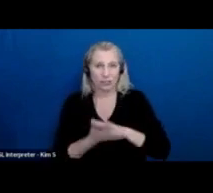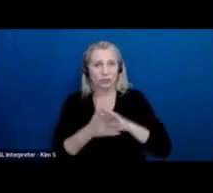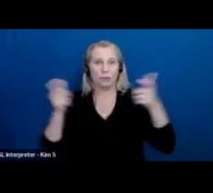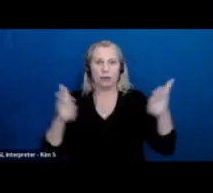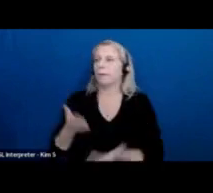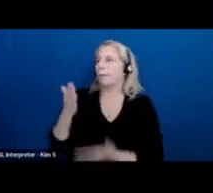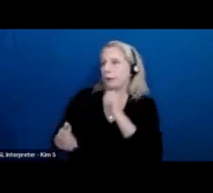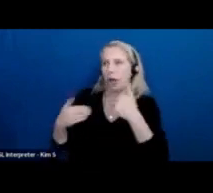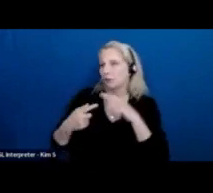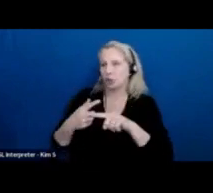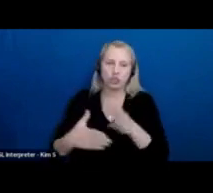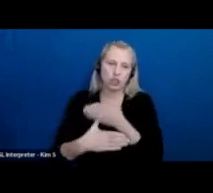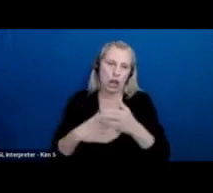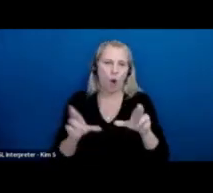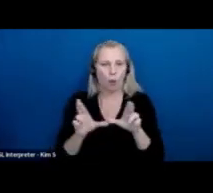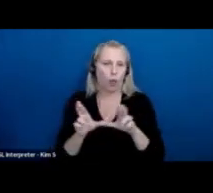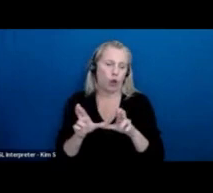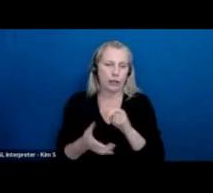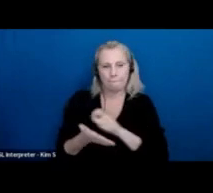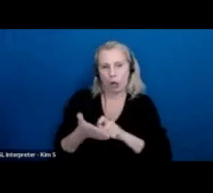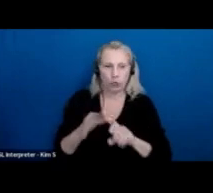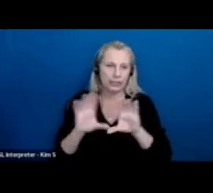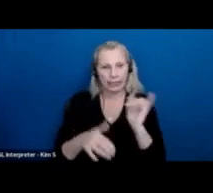have to share rulers and markers in class like we do. And their